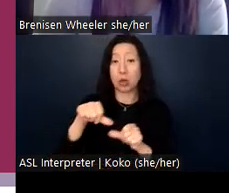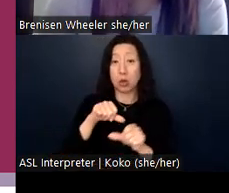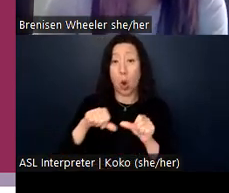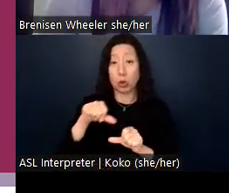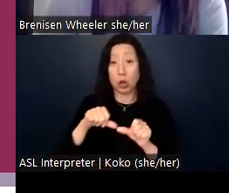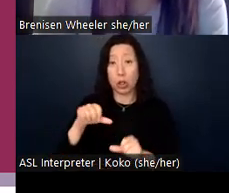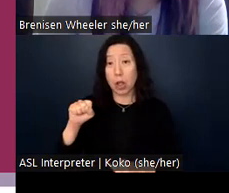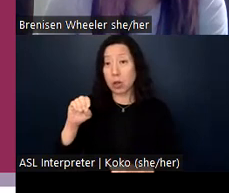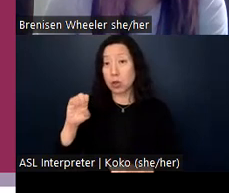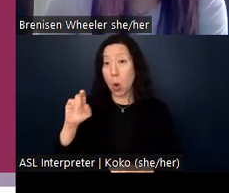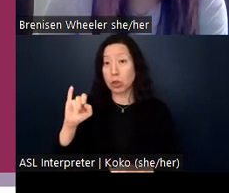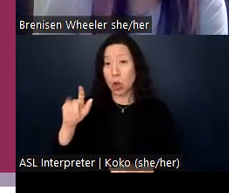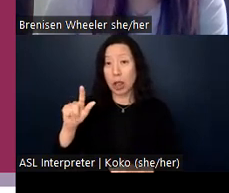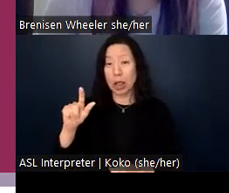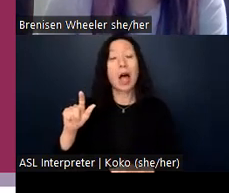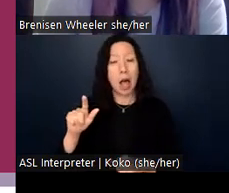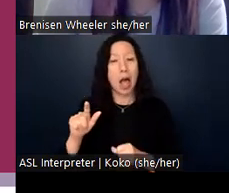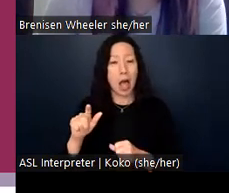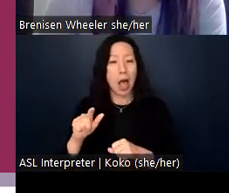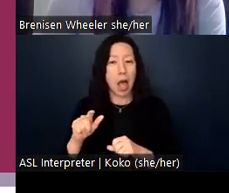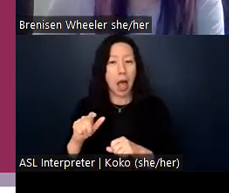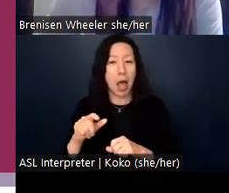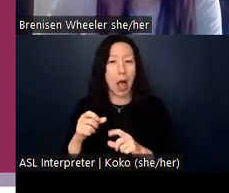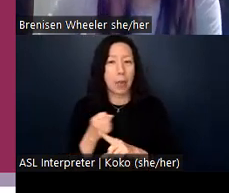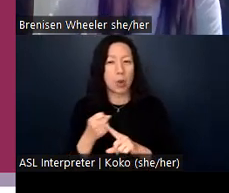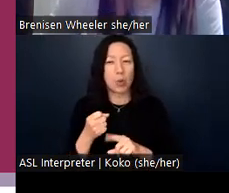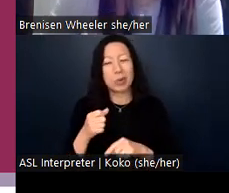a little bit about that earlier when we're talking about more warning signs.